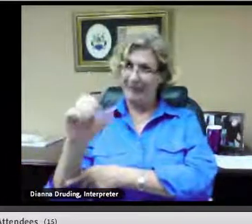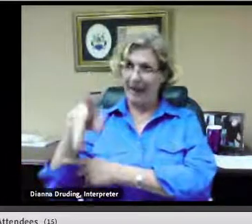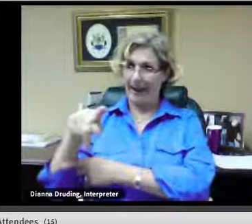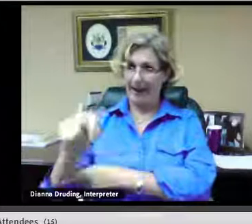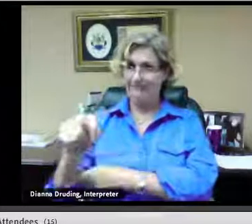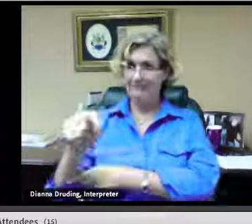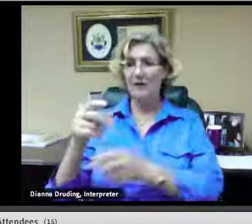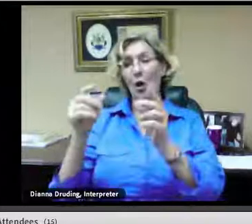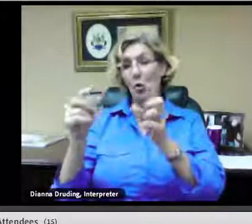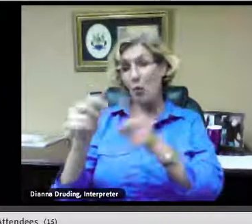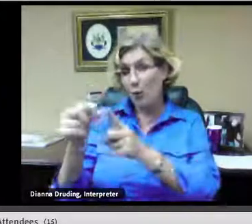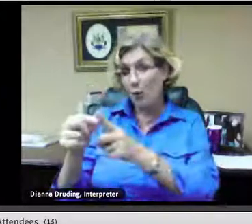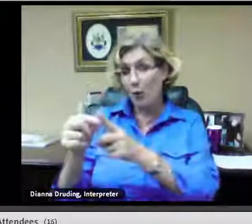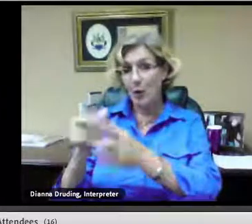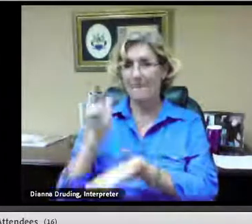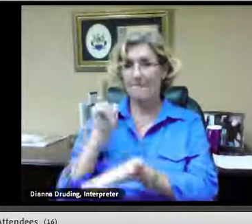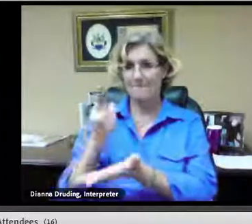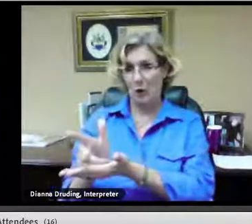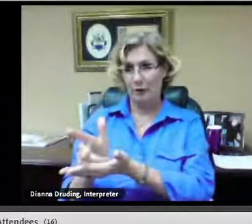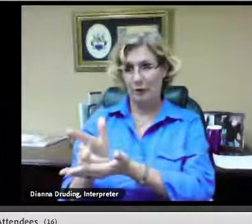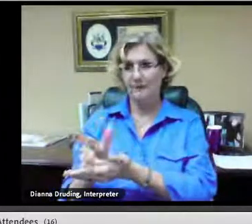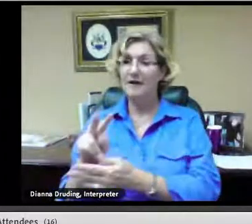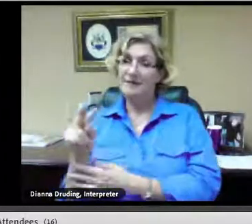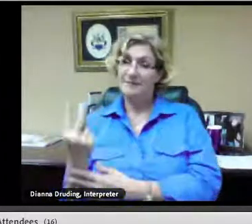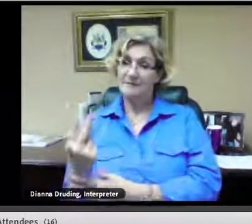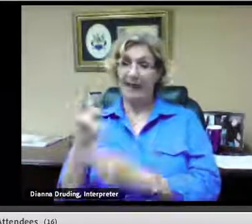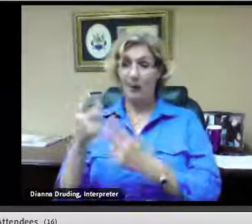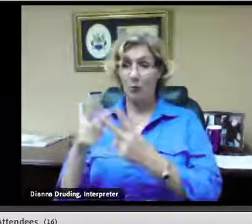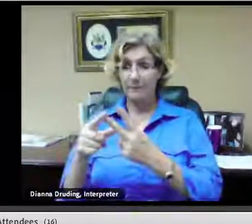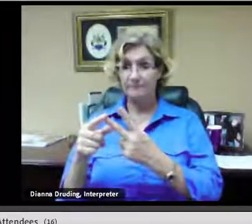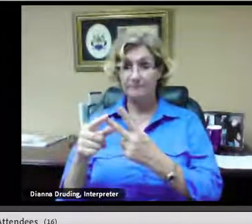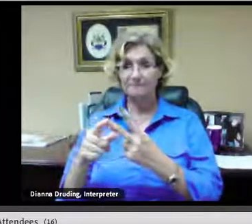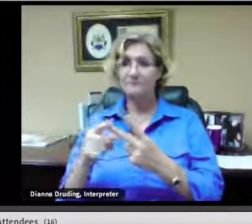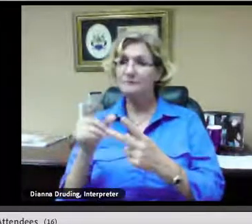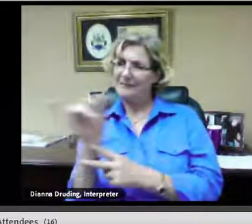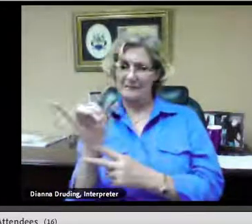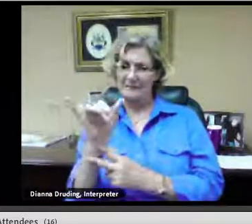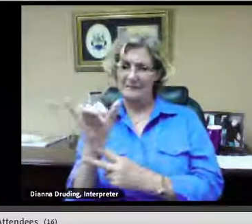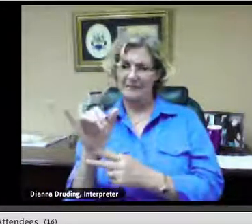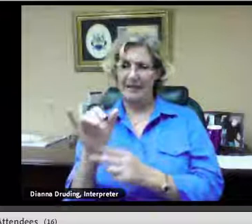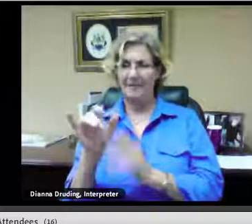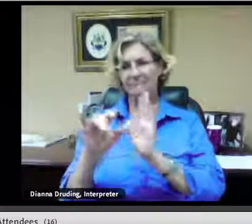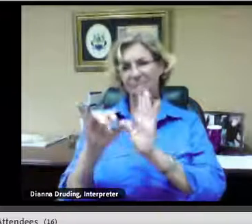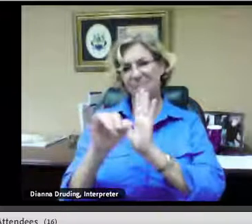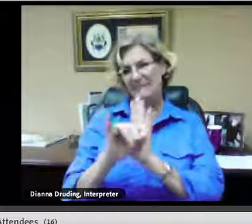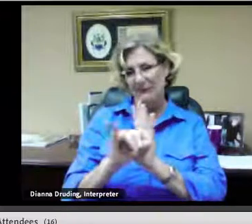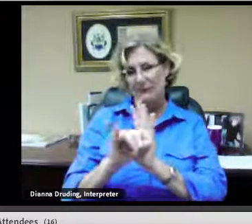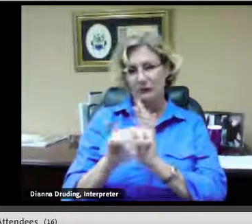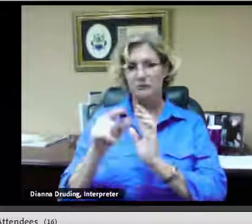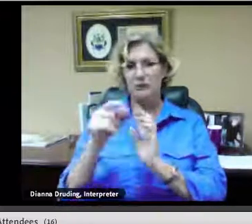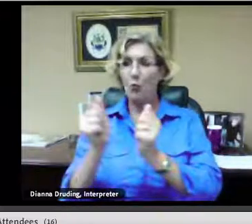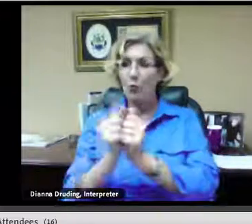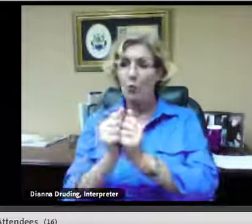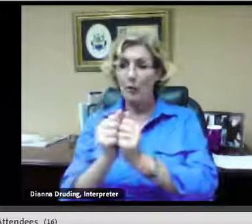The second one has that same image of the person in a wheelchair with just simply the word "parking" below.